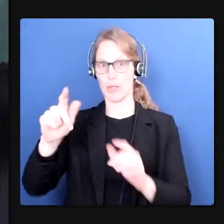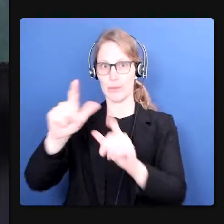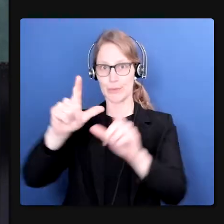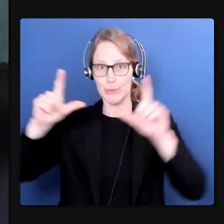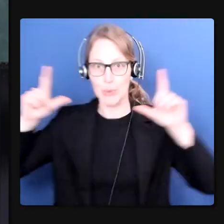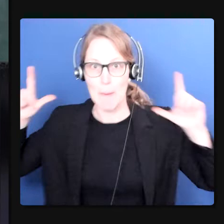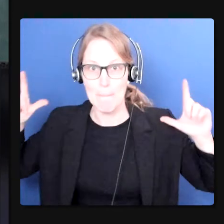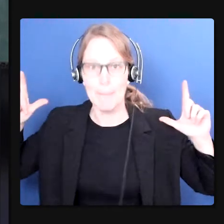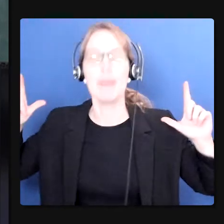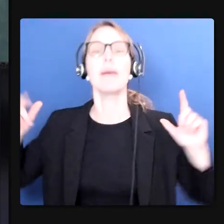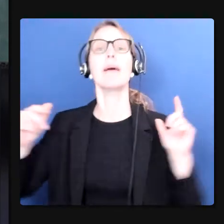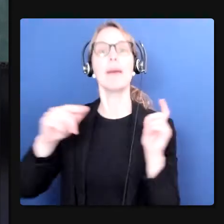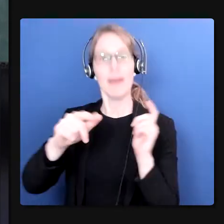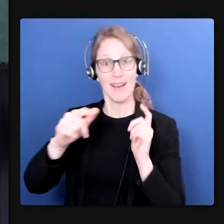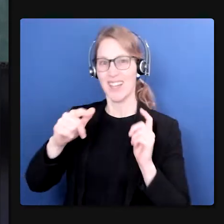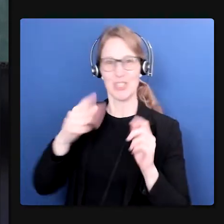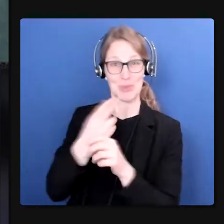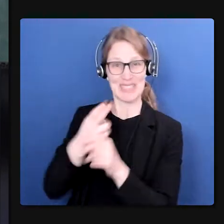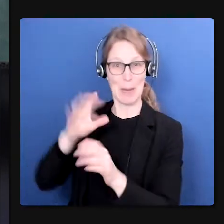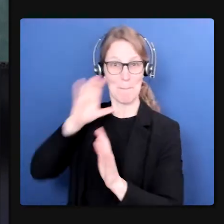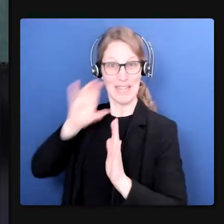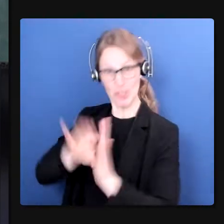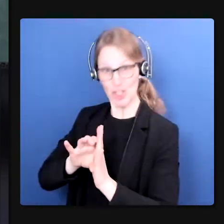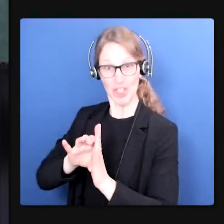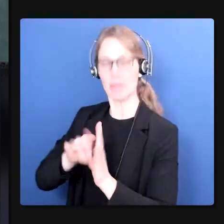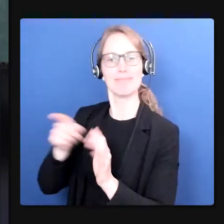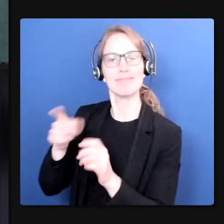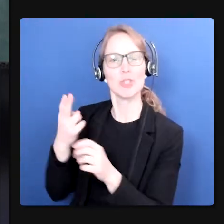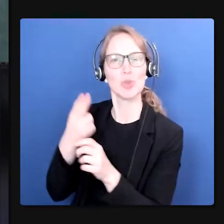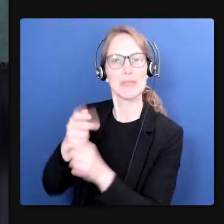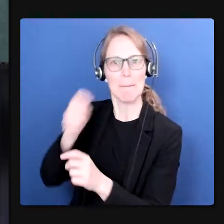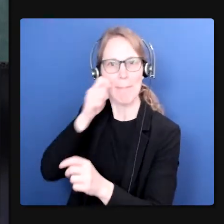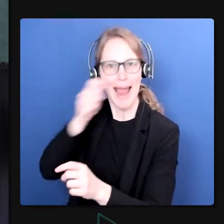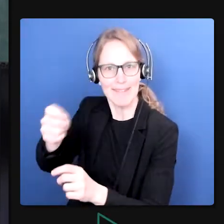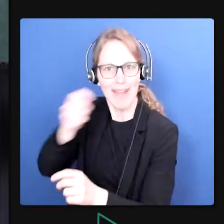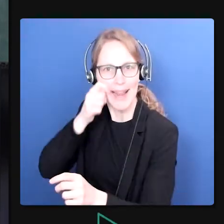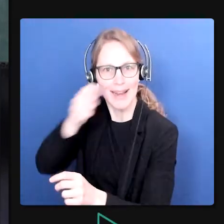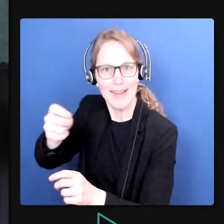instead of using a picture of the Xbox right trigger, they use a magnifying glass.